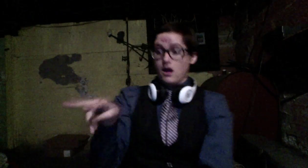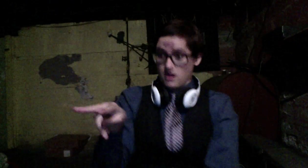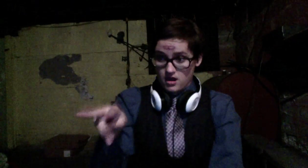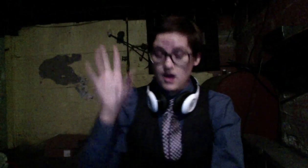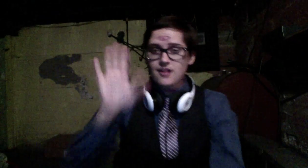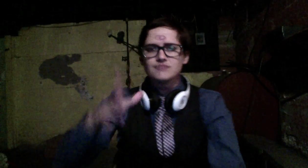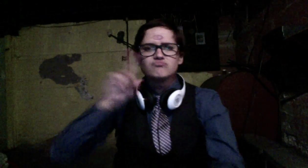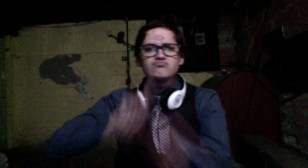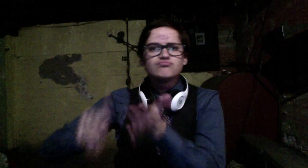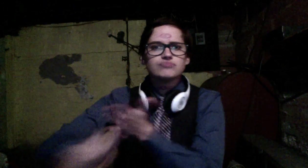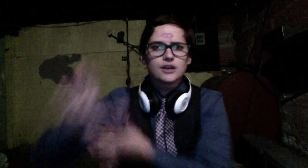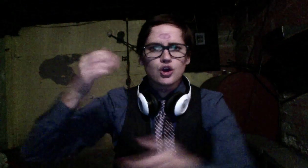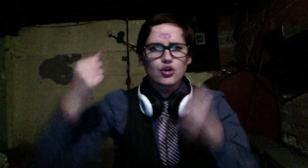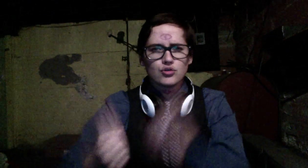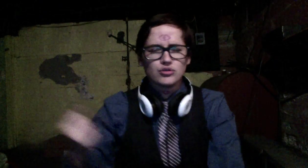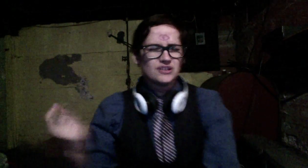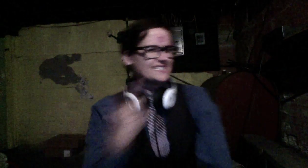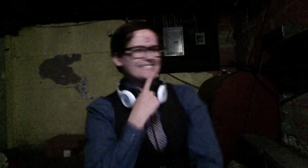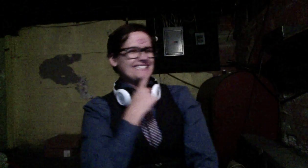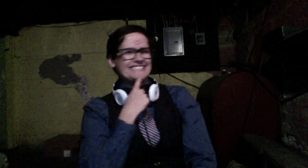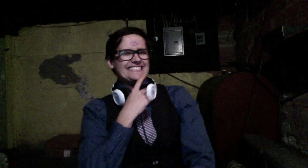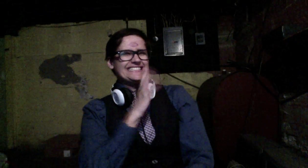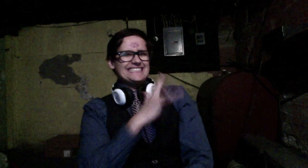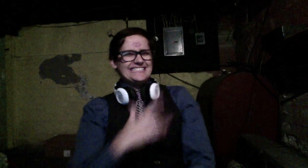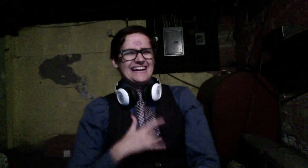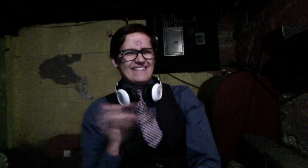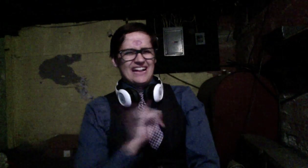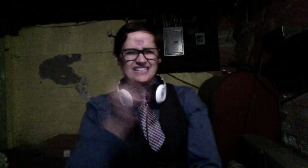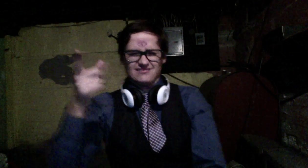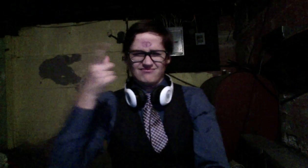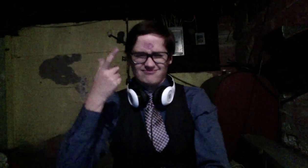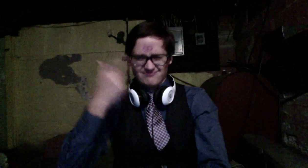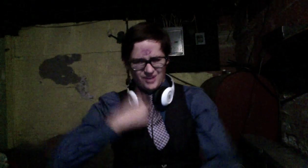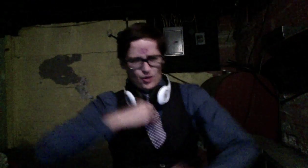COP LOOK NAH RESEARCH CAR (civil right) SAID FEEL-LIKE THEY NOTHING L-E-G-A-L